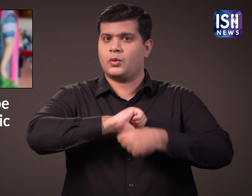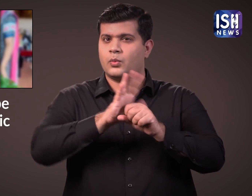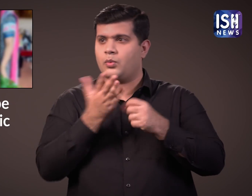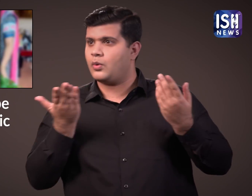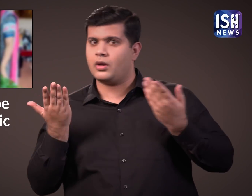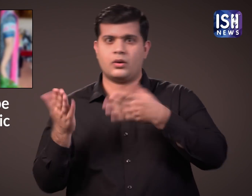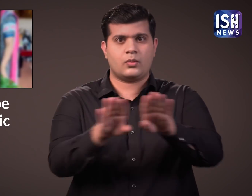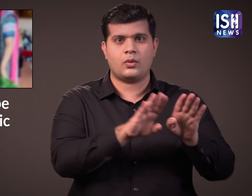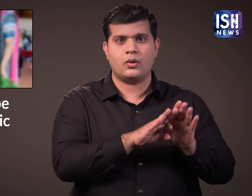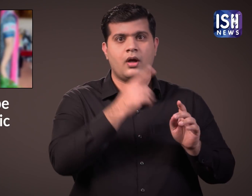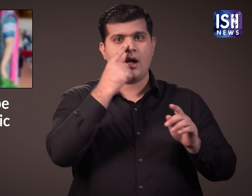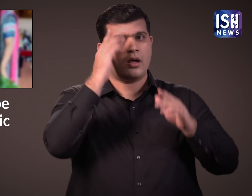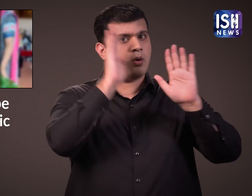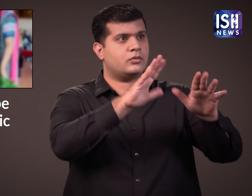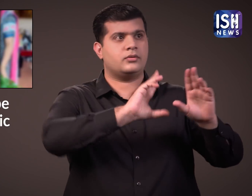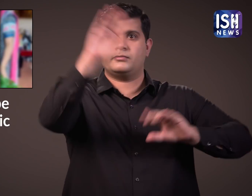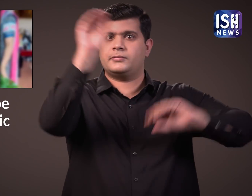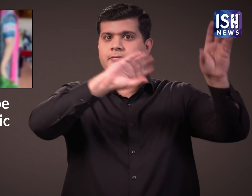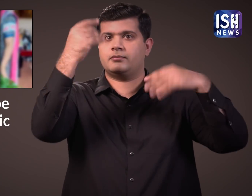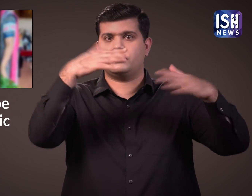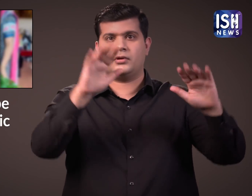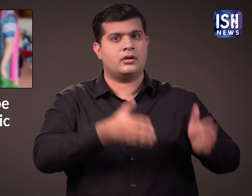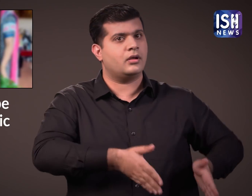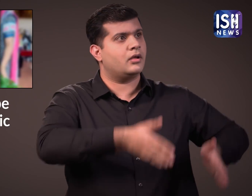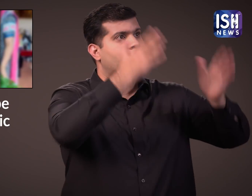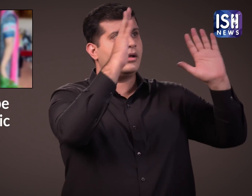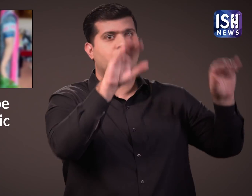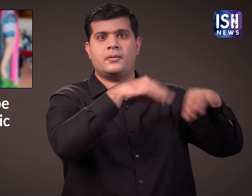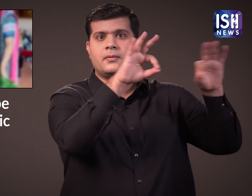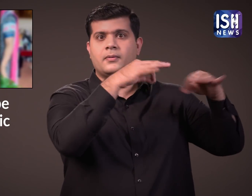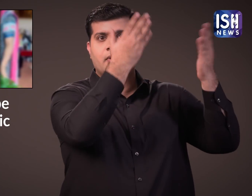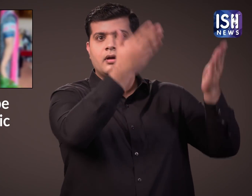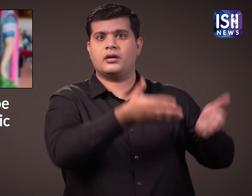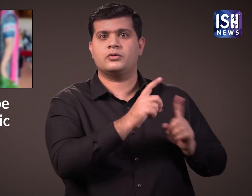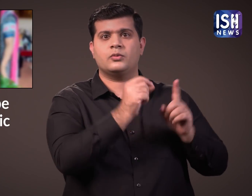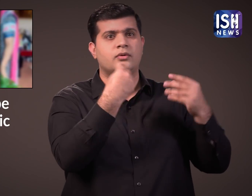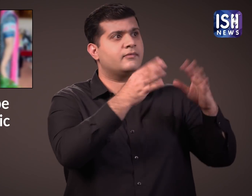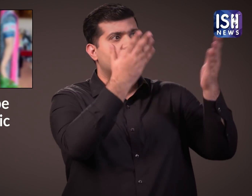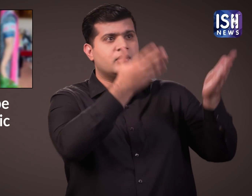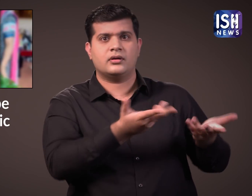During the lockdown, the hostel was closed and the hostel was empty.